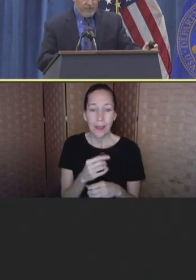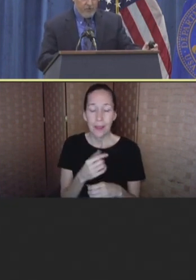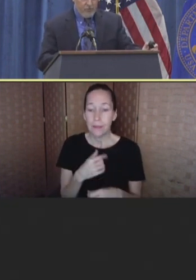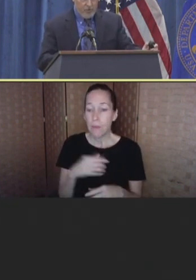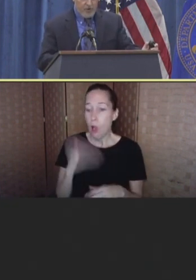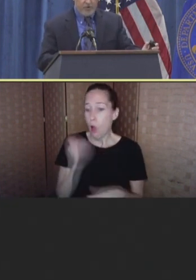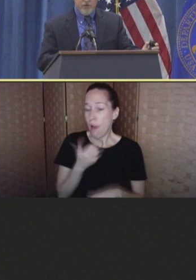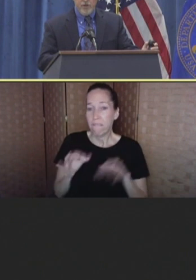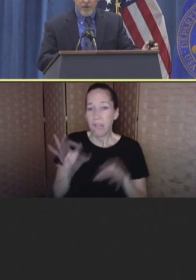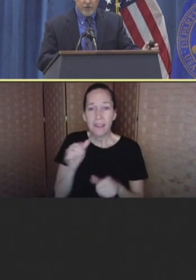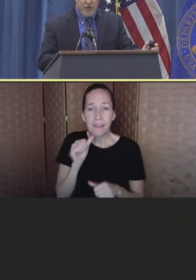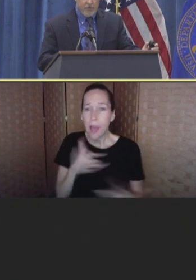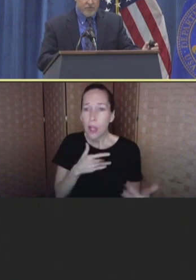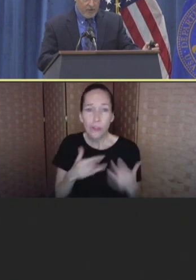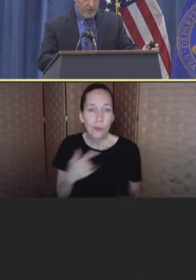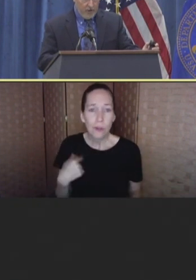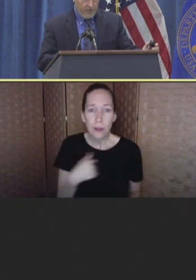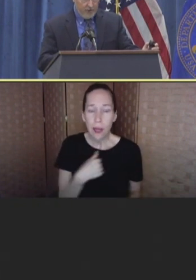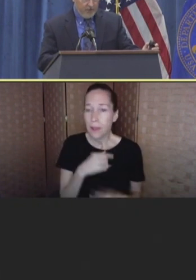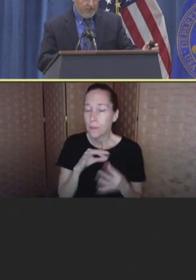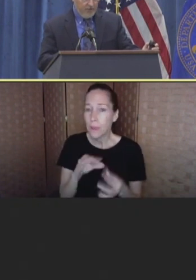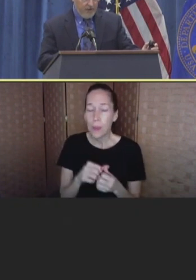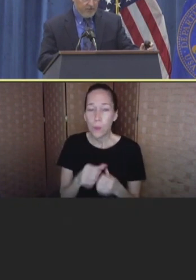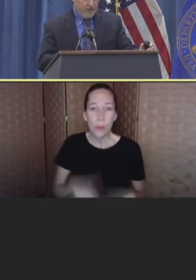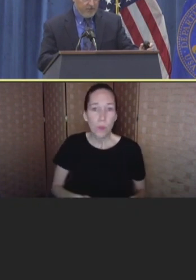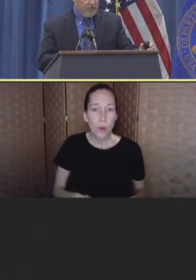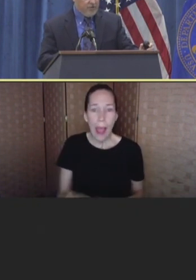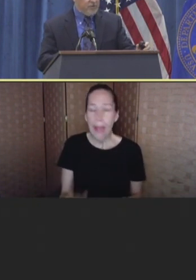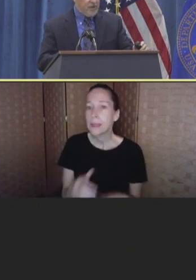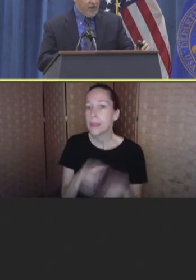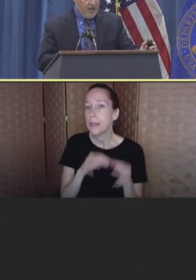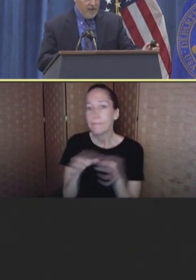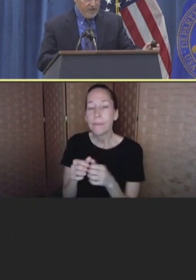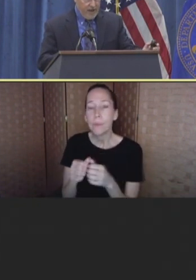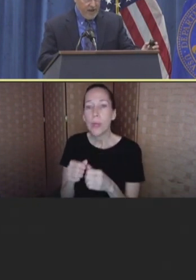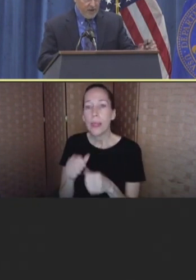or reproductive health outcomes following COVID-19 vaccinations, and the data on our